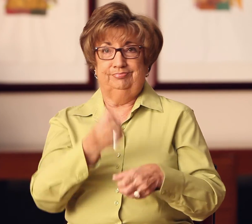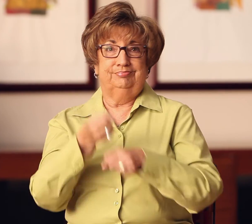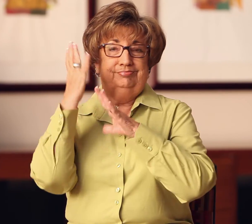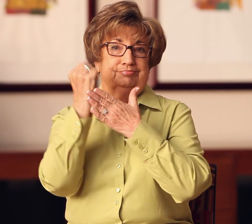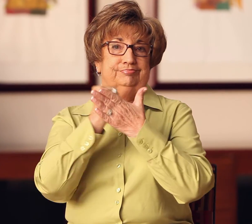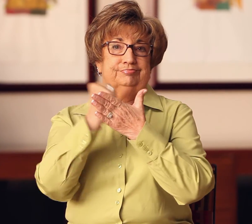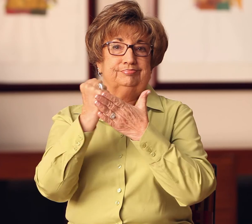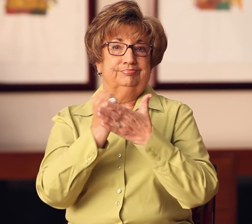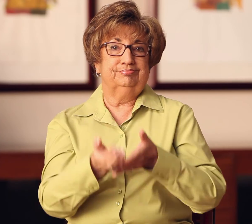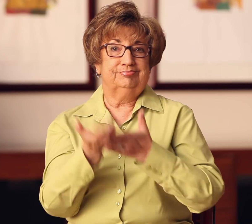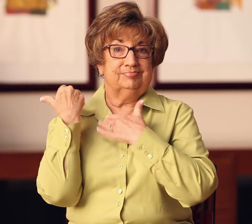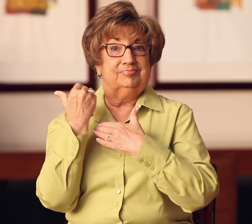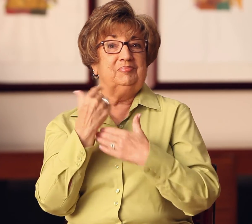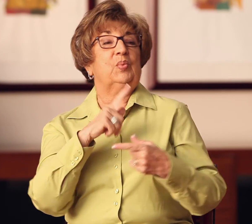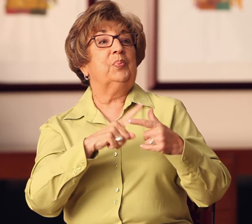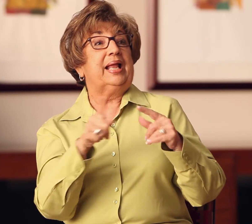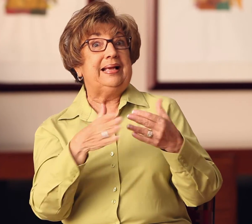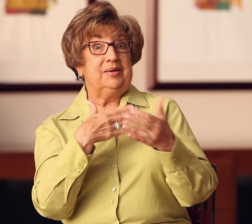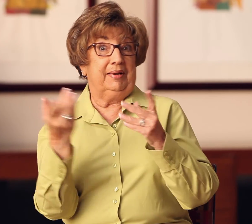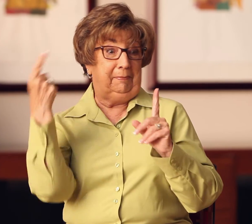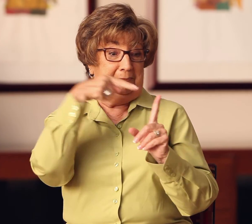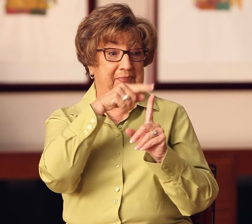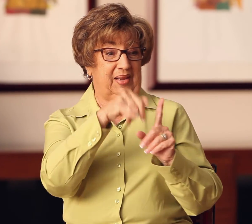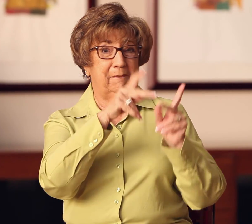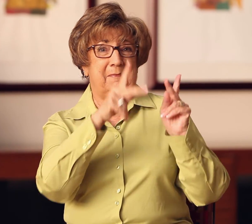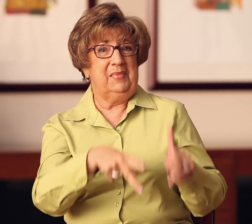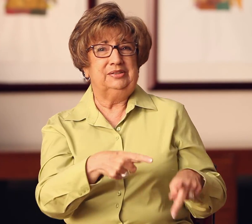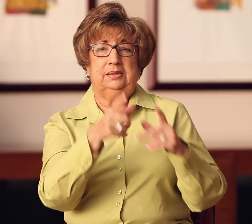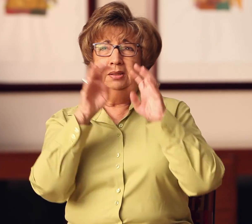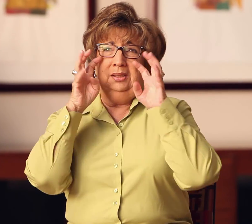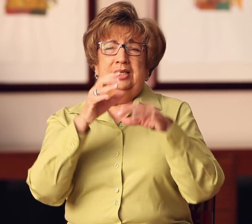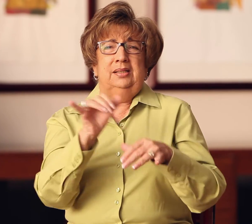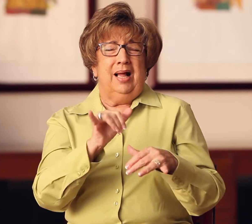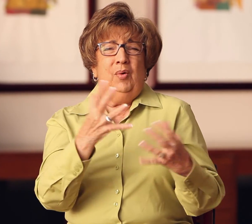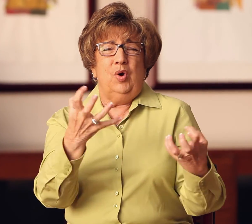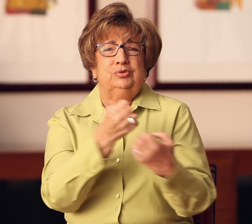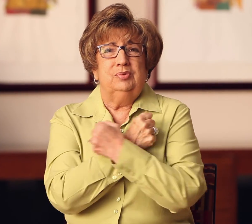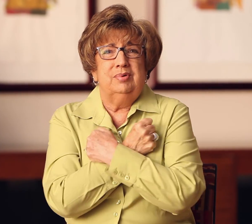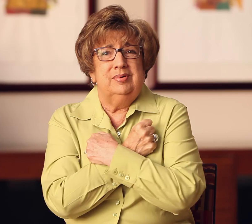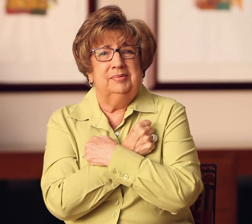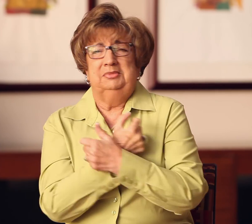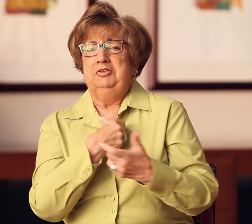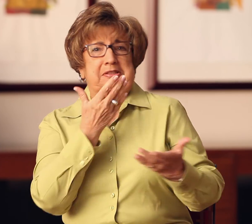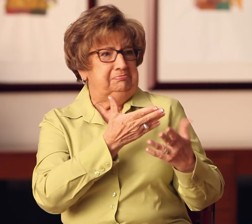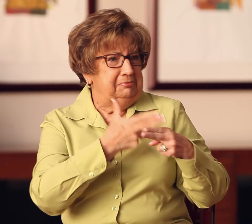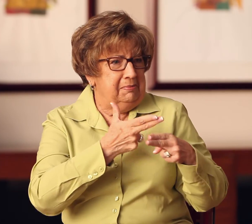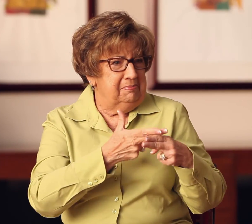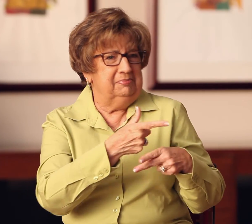it's past history, and I more or less erase the details from my memory. But anyway, back to this person, she was looking at me like she wanted to hug me.